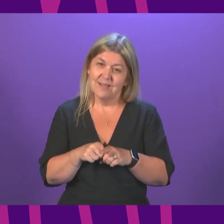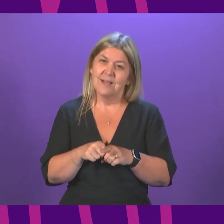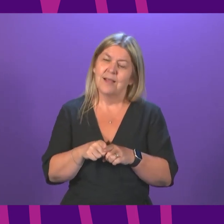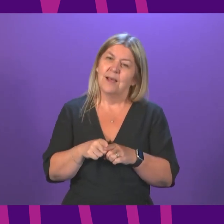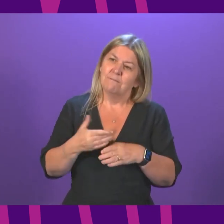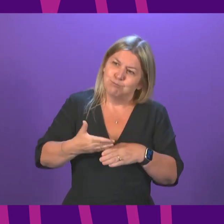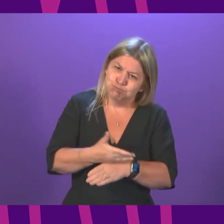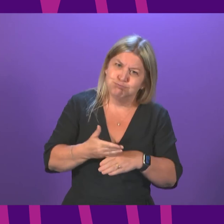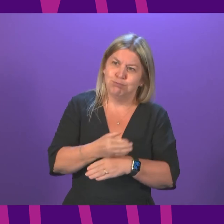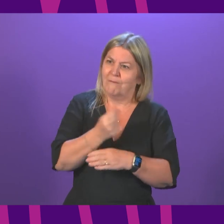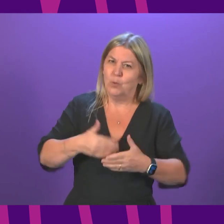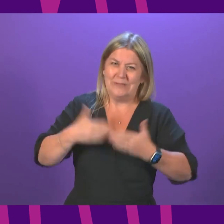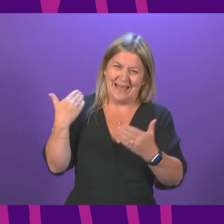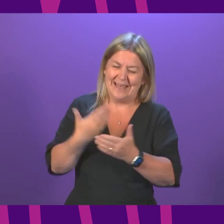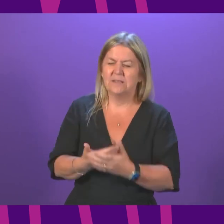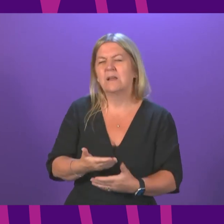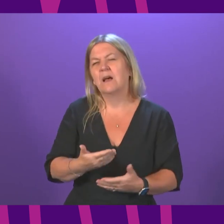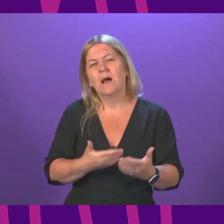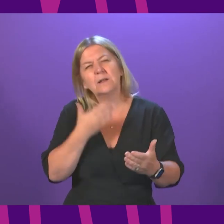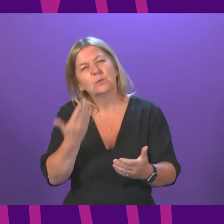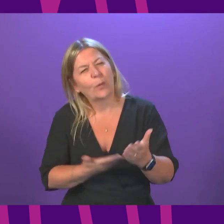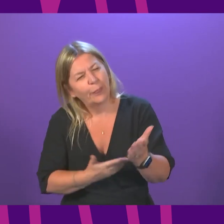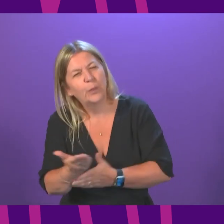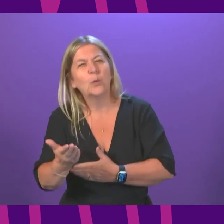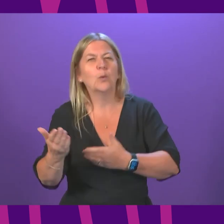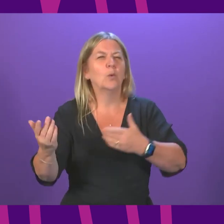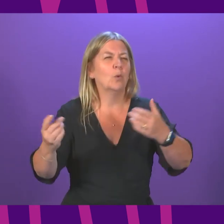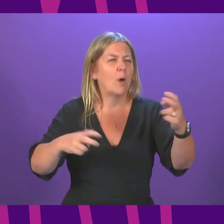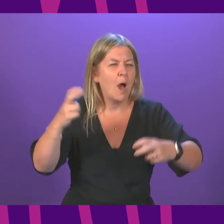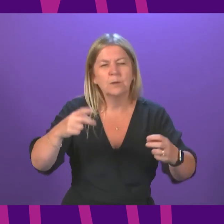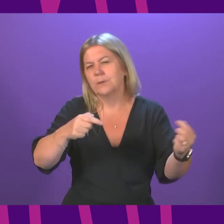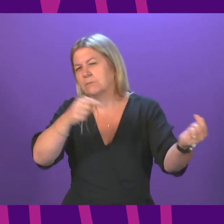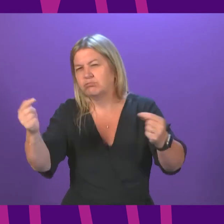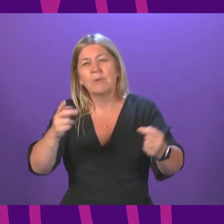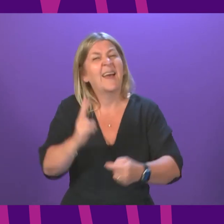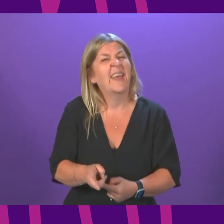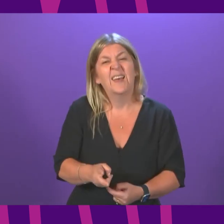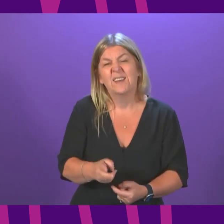the cabinet secretary will take cognisance of that point and speak to it in his closing remarks.